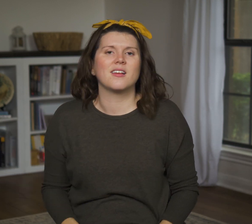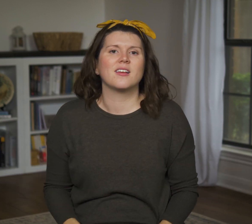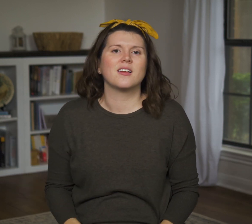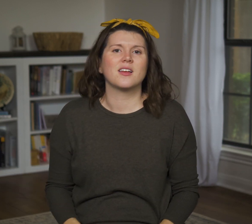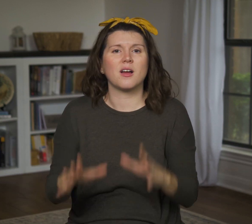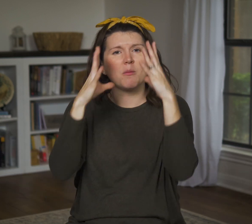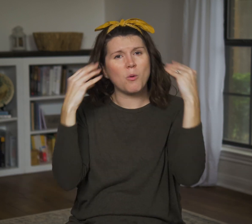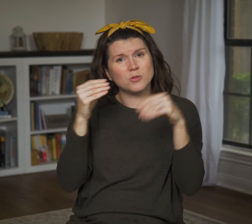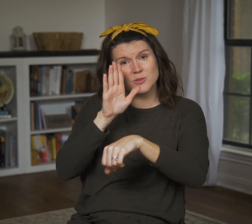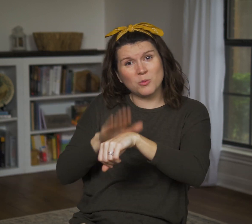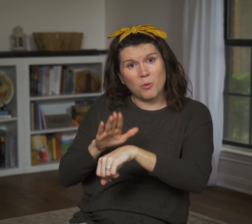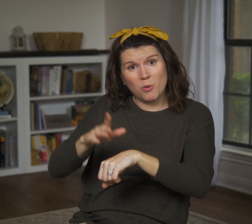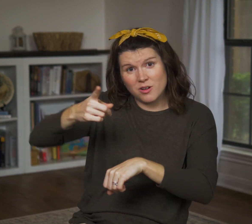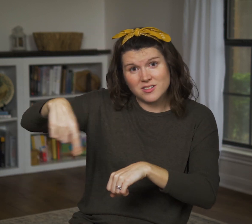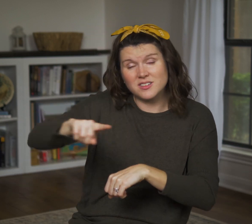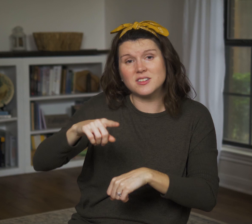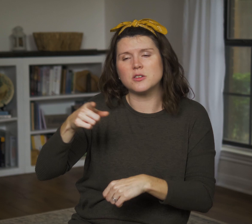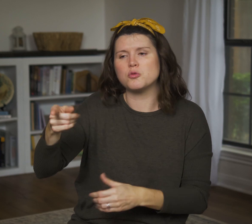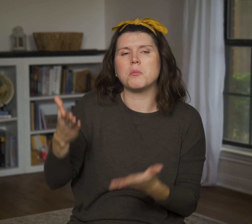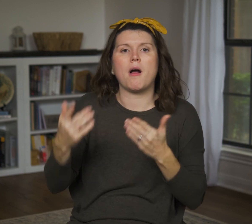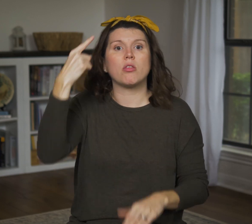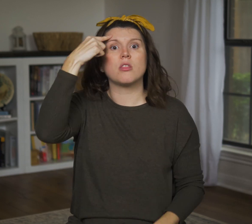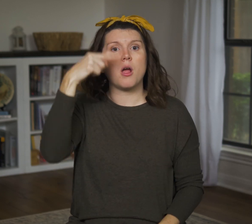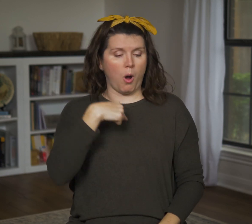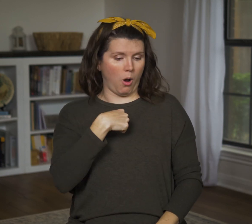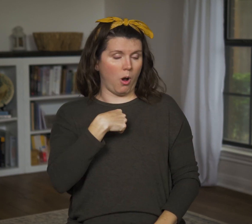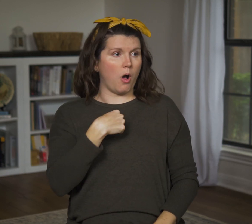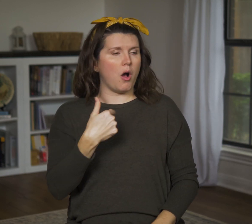Moses warns everyone against thinking